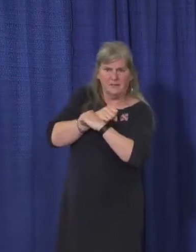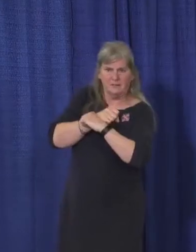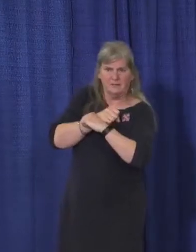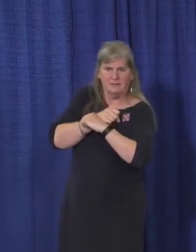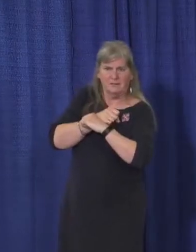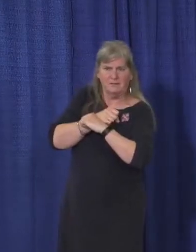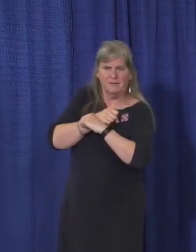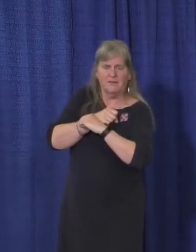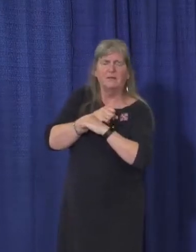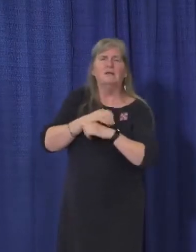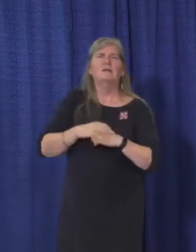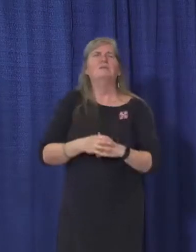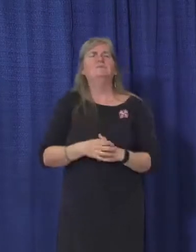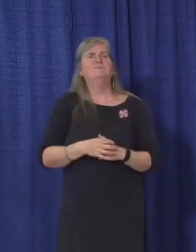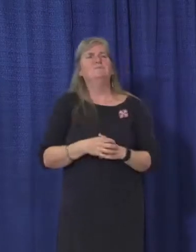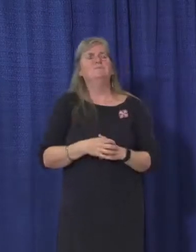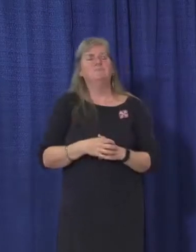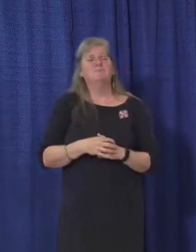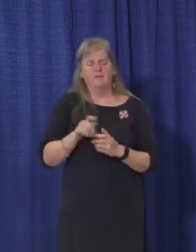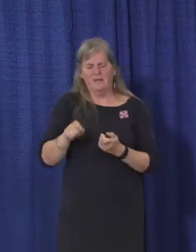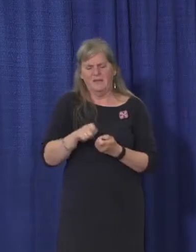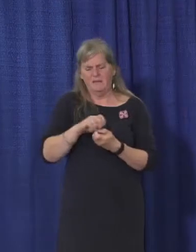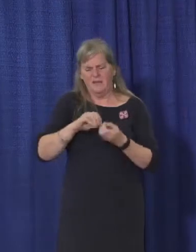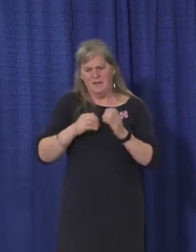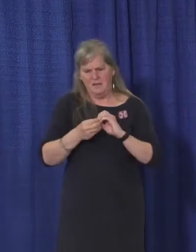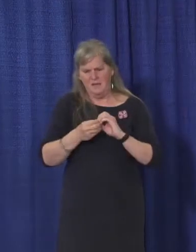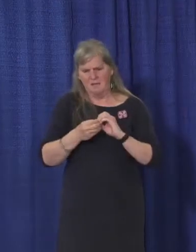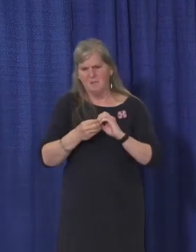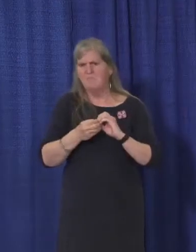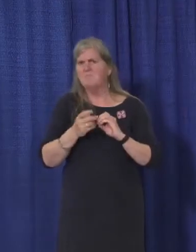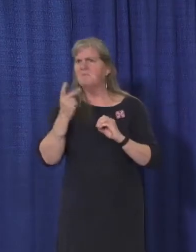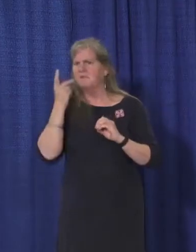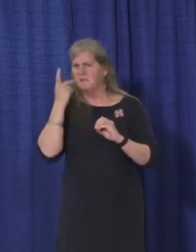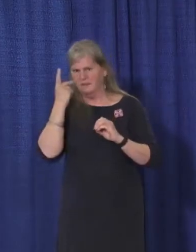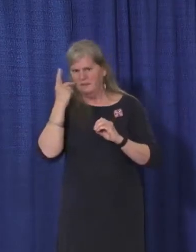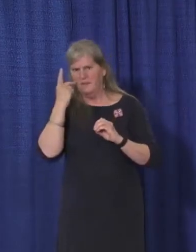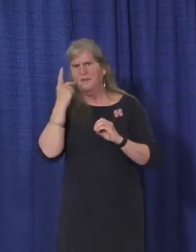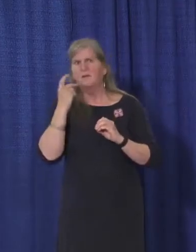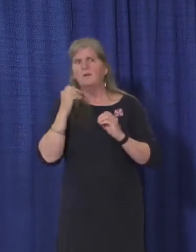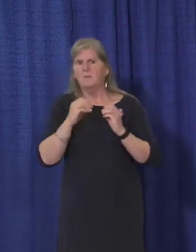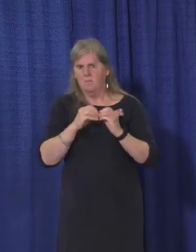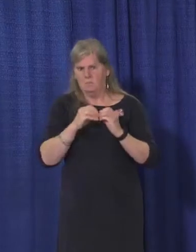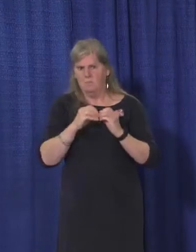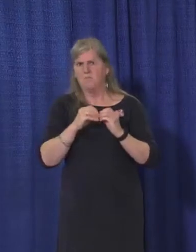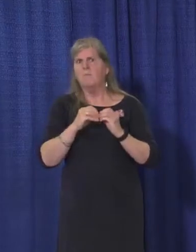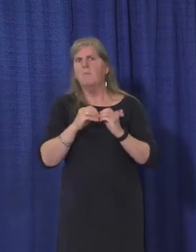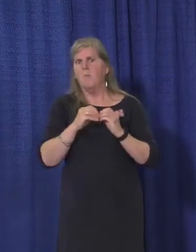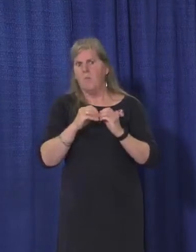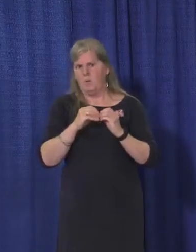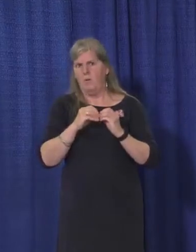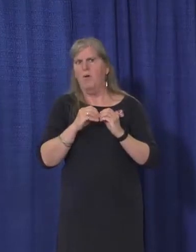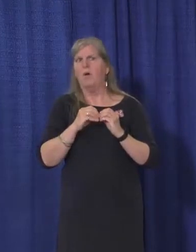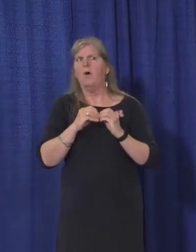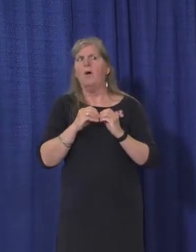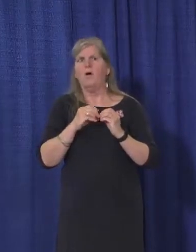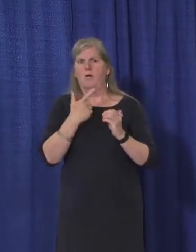although I don't have the numbers of significantly increased demand at our vaccine